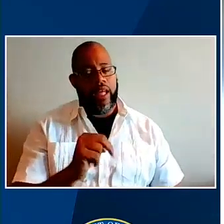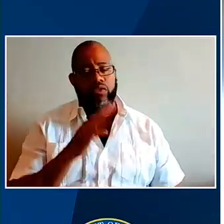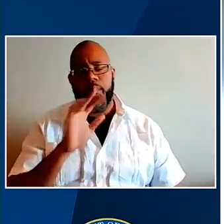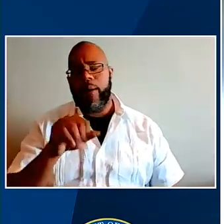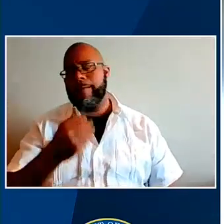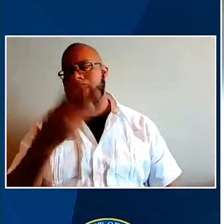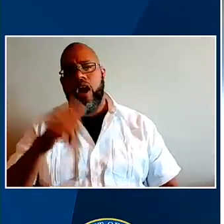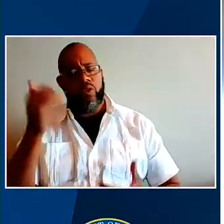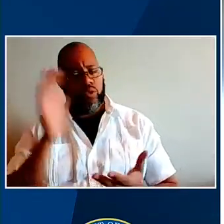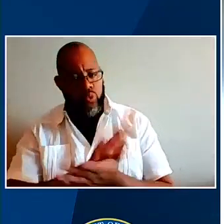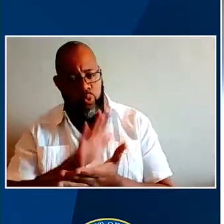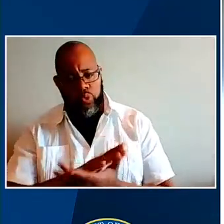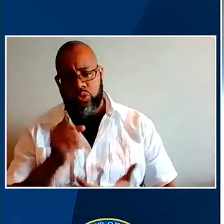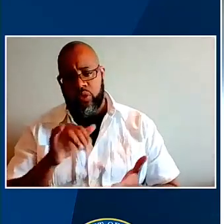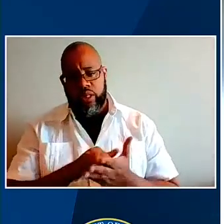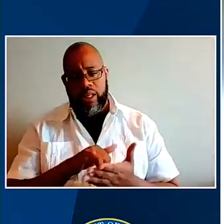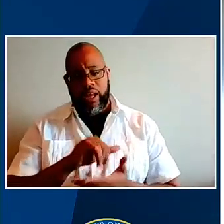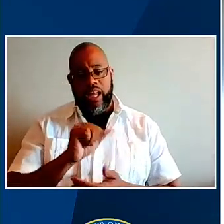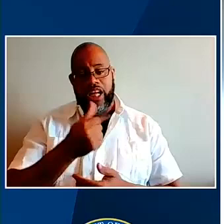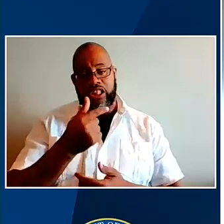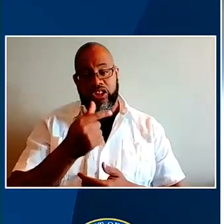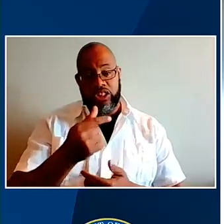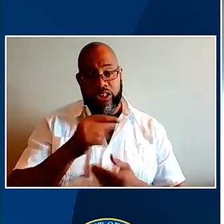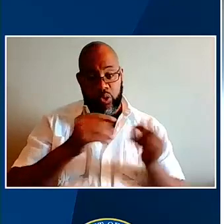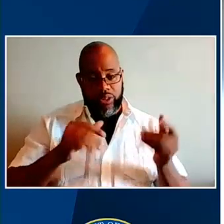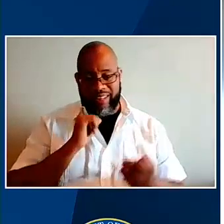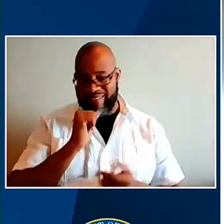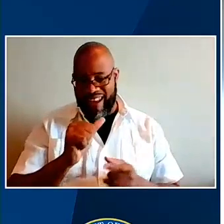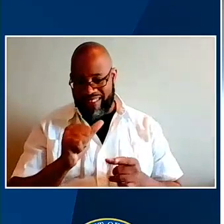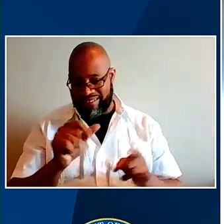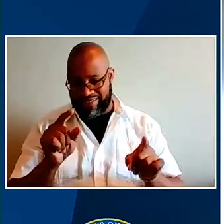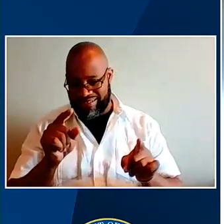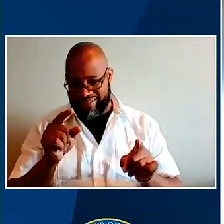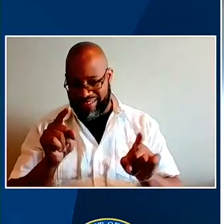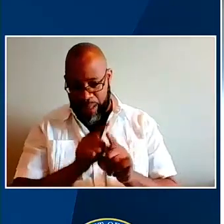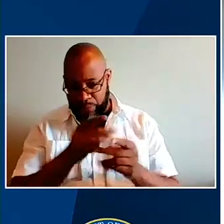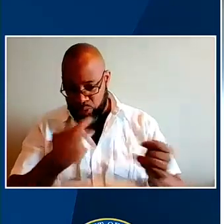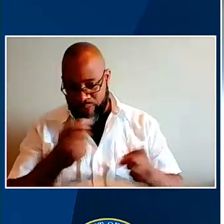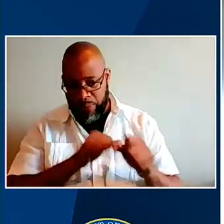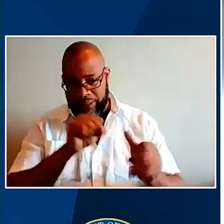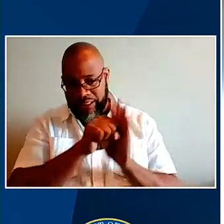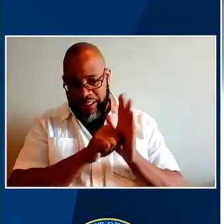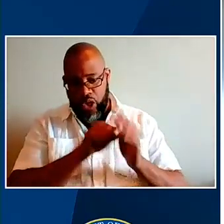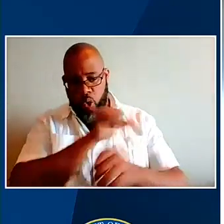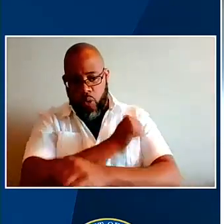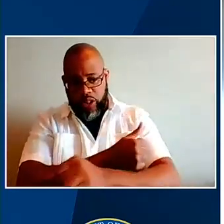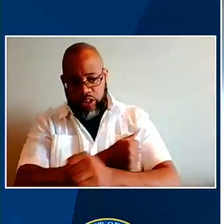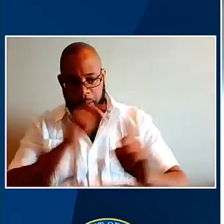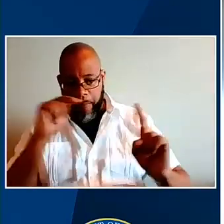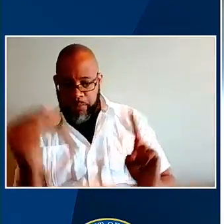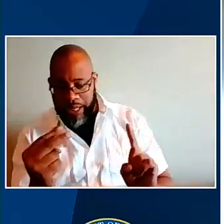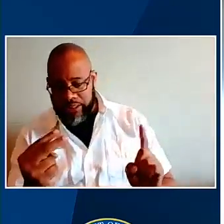So the AG solution is not a solution from a state authorization perspective. So, thank you.